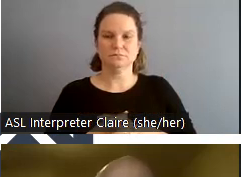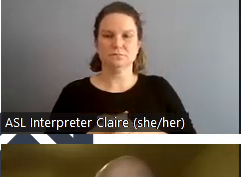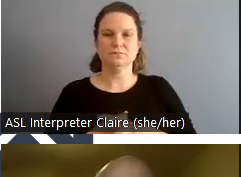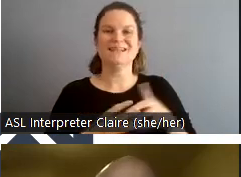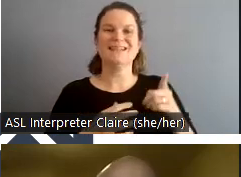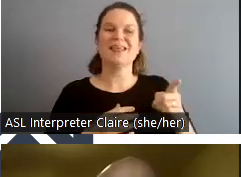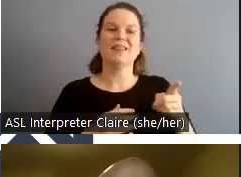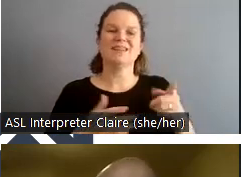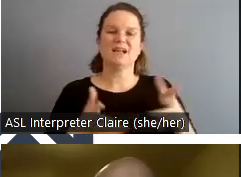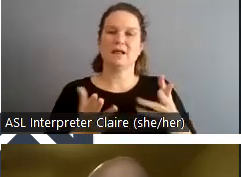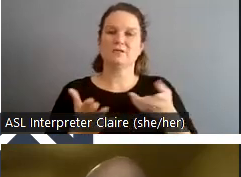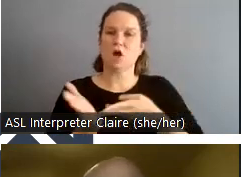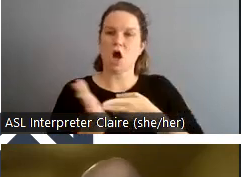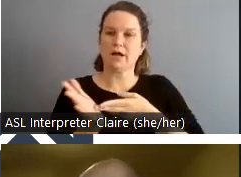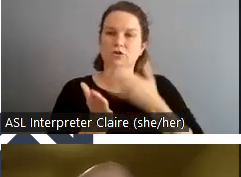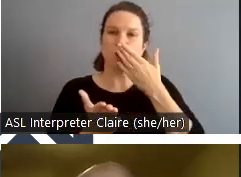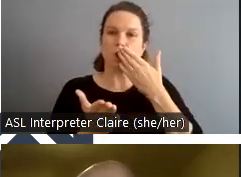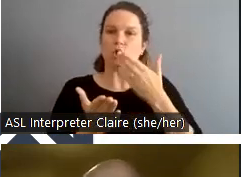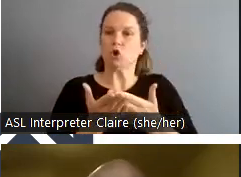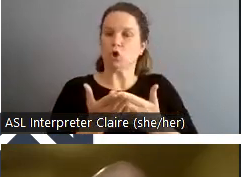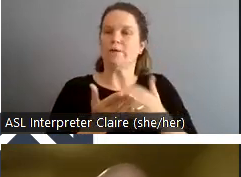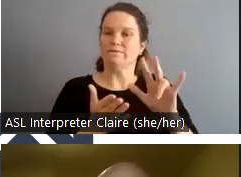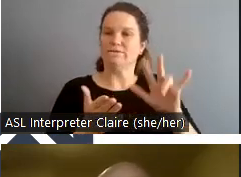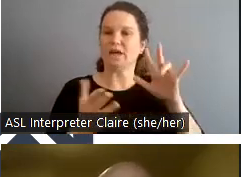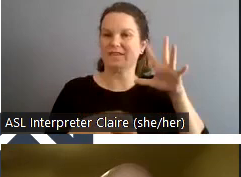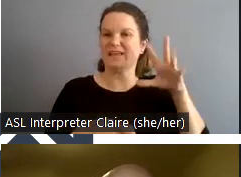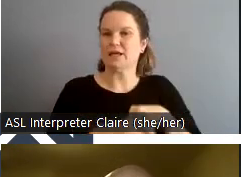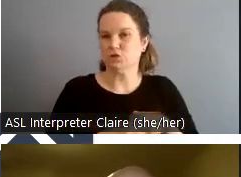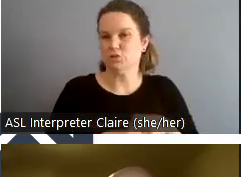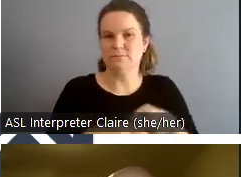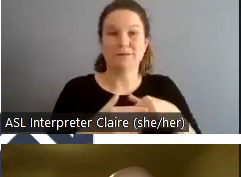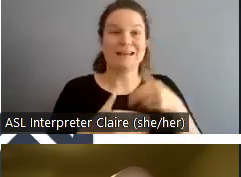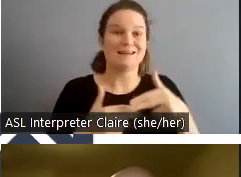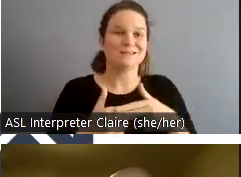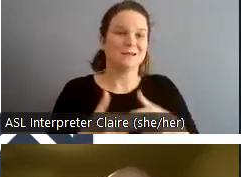honest good faith engagement. Let's go ahead and take a look at the next slide.